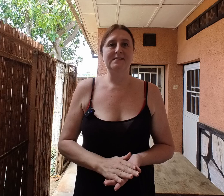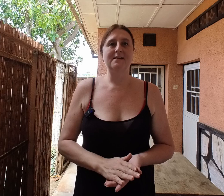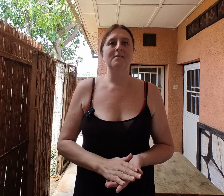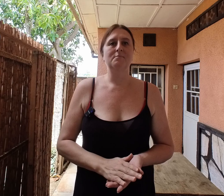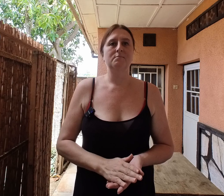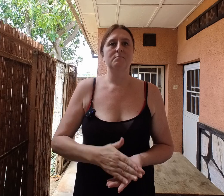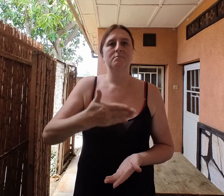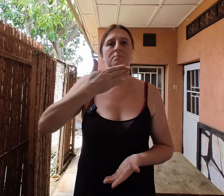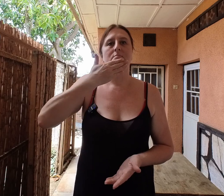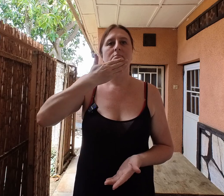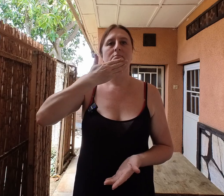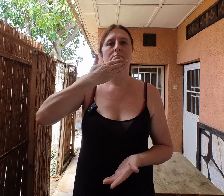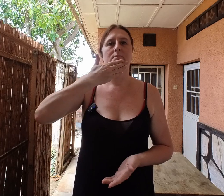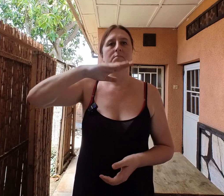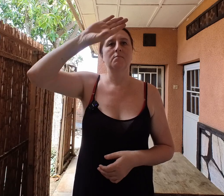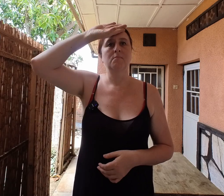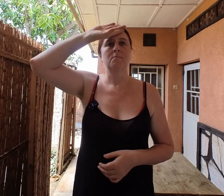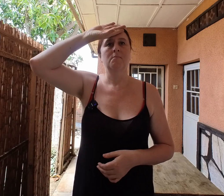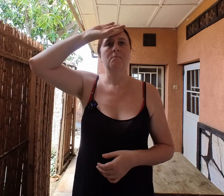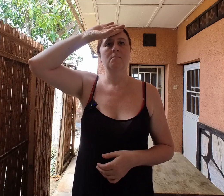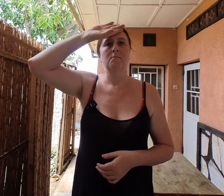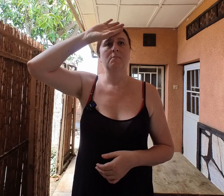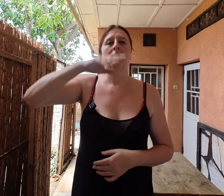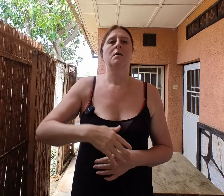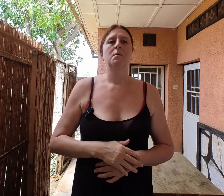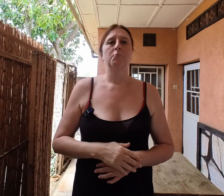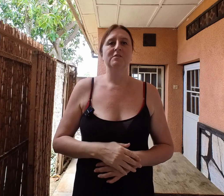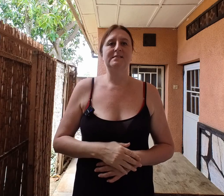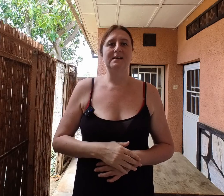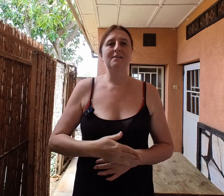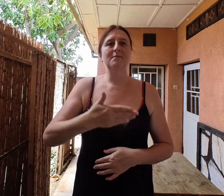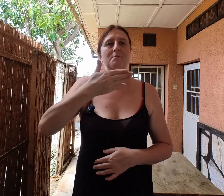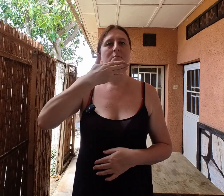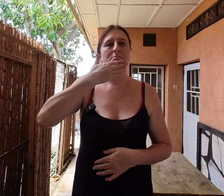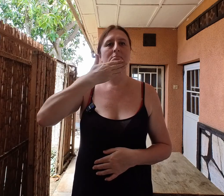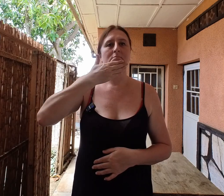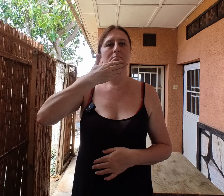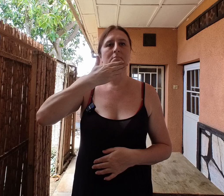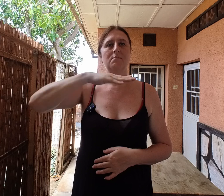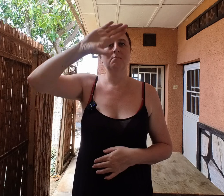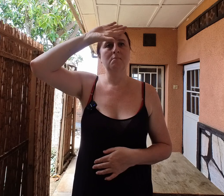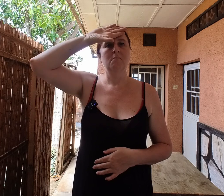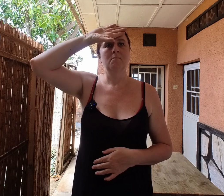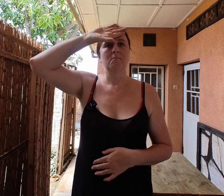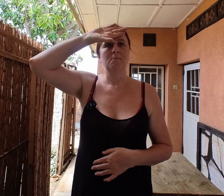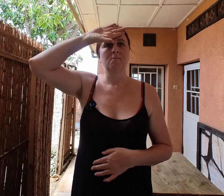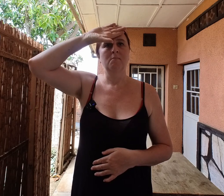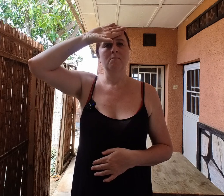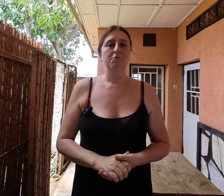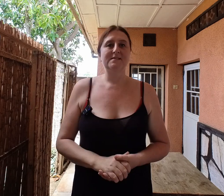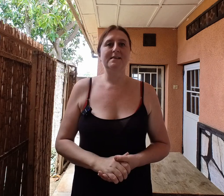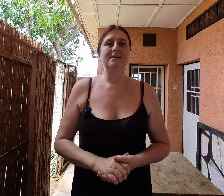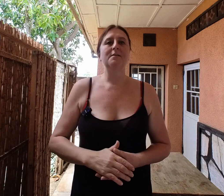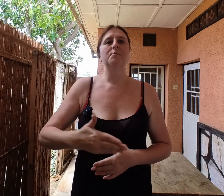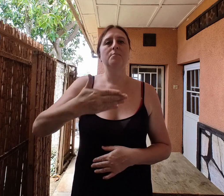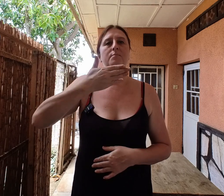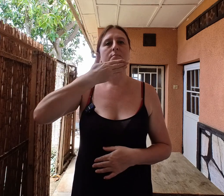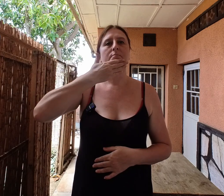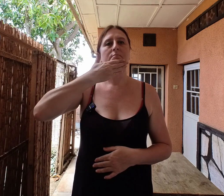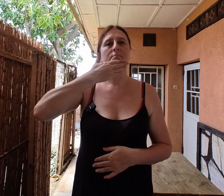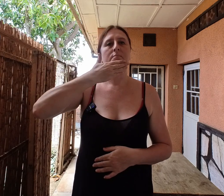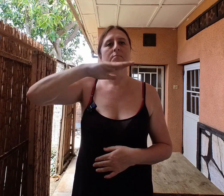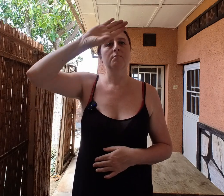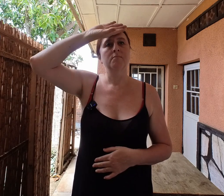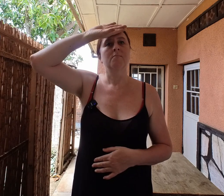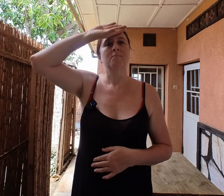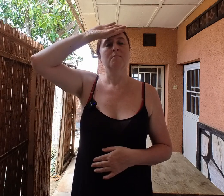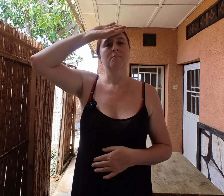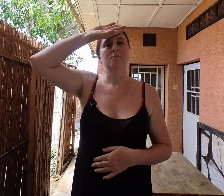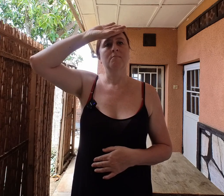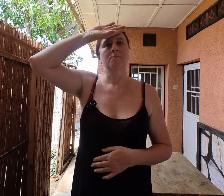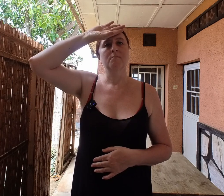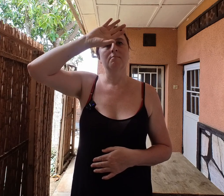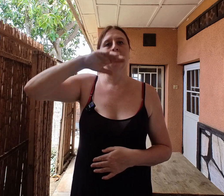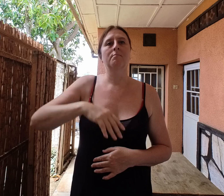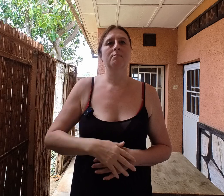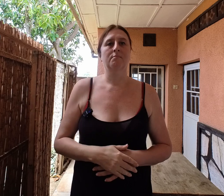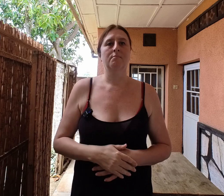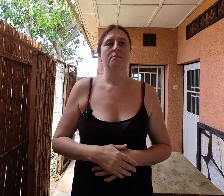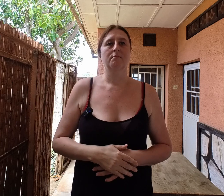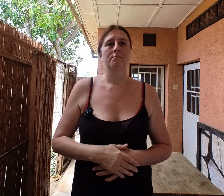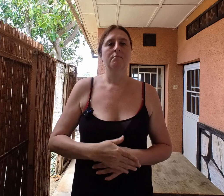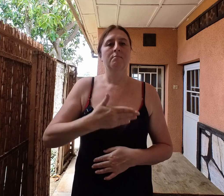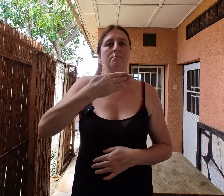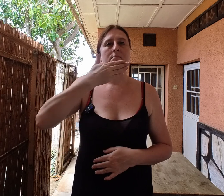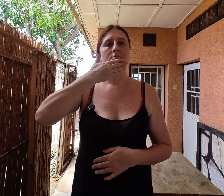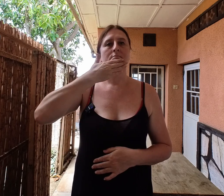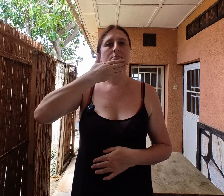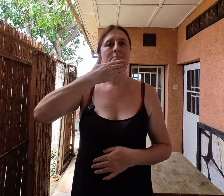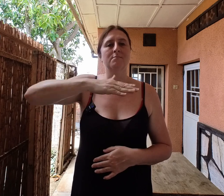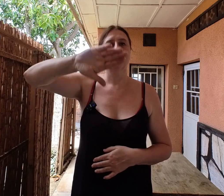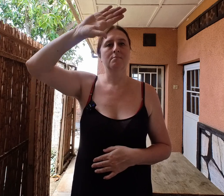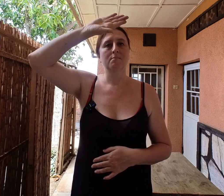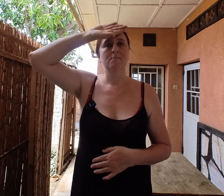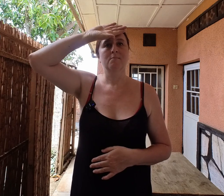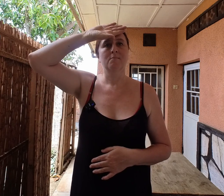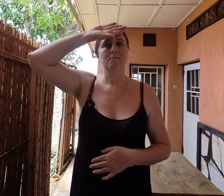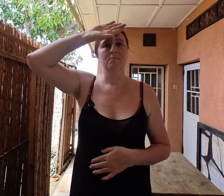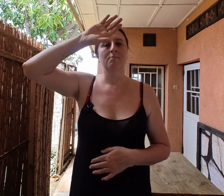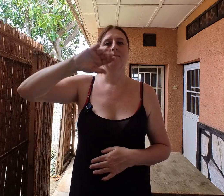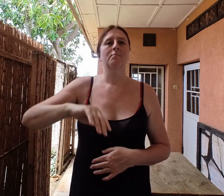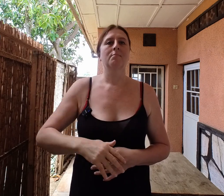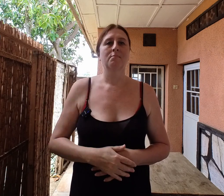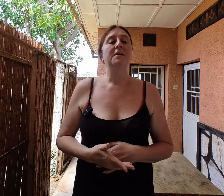Brazil.